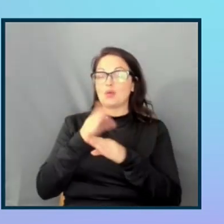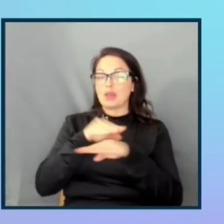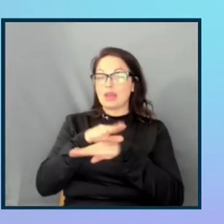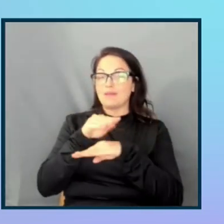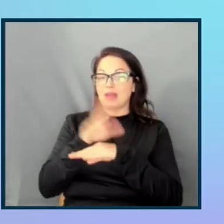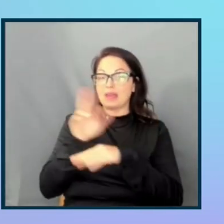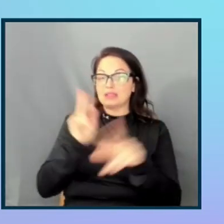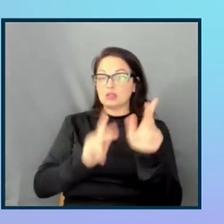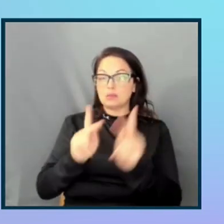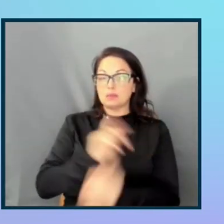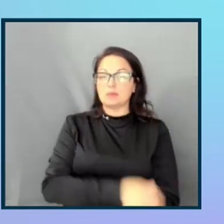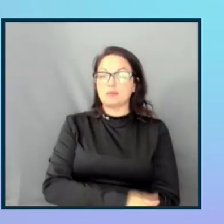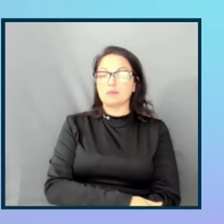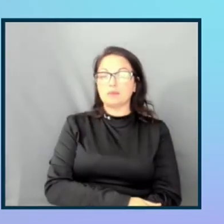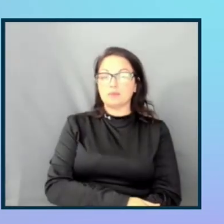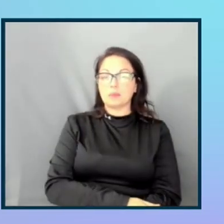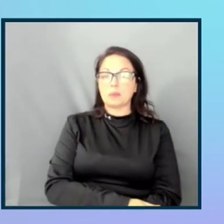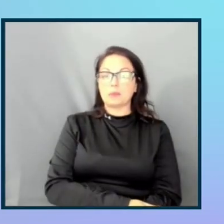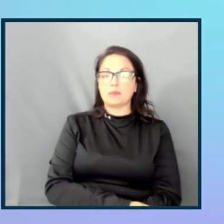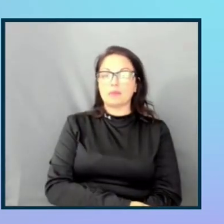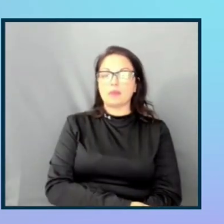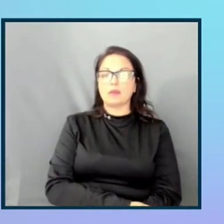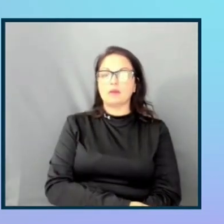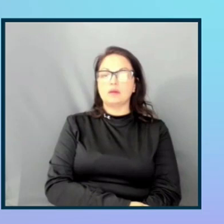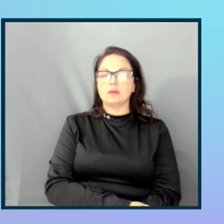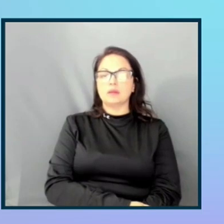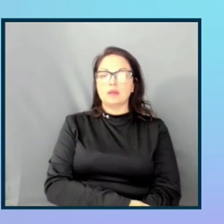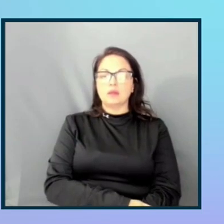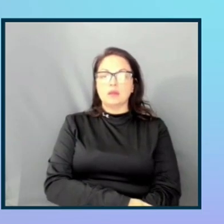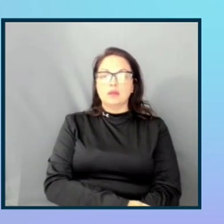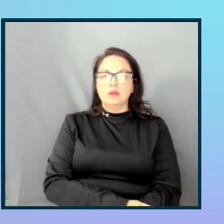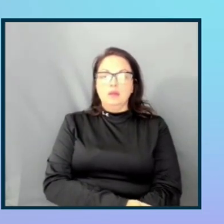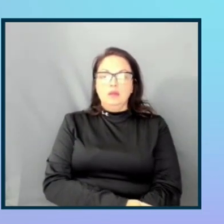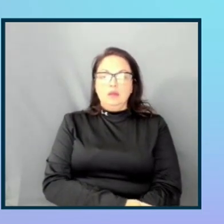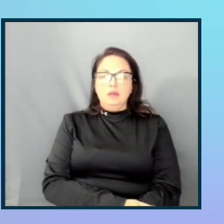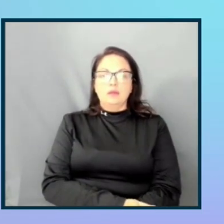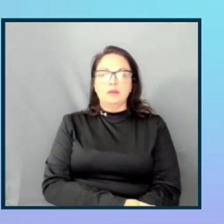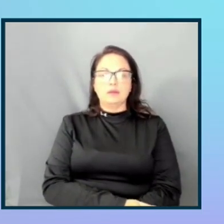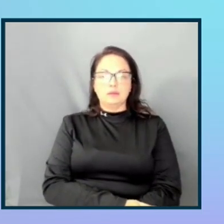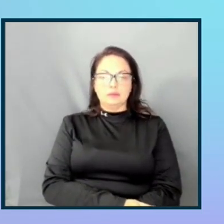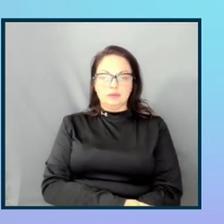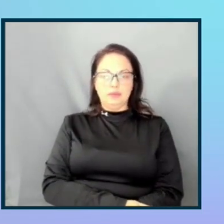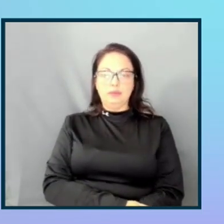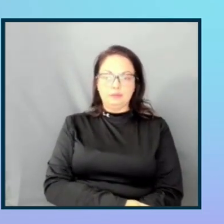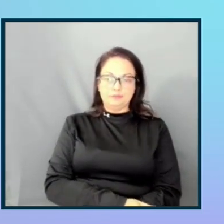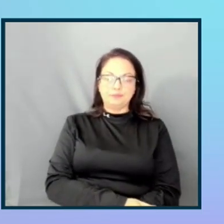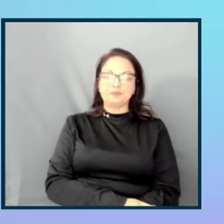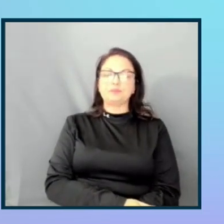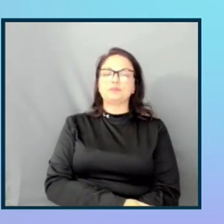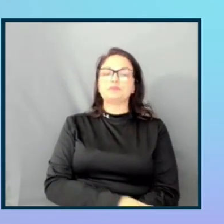because you don't wanna get yourself fired as well. But there are important considerations